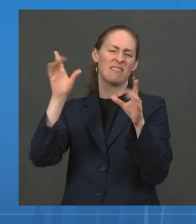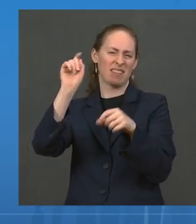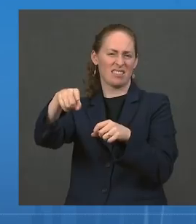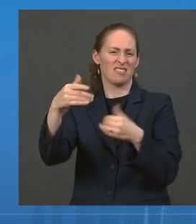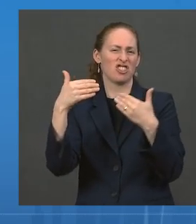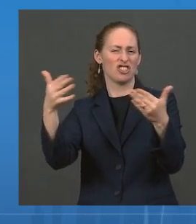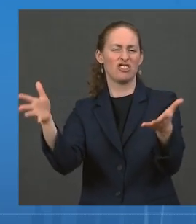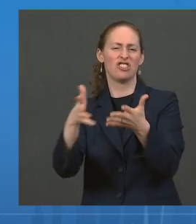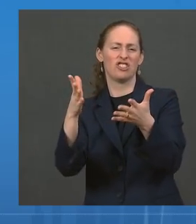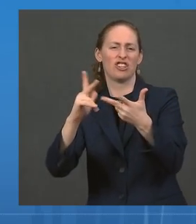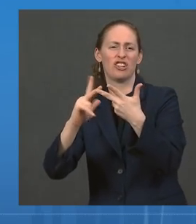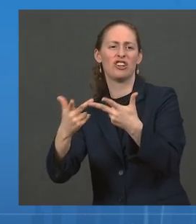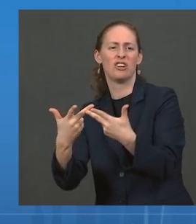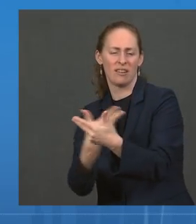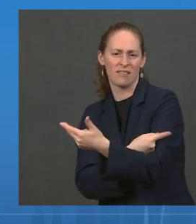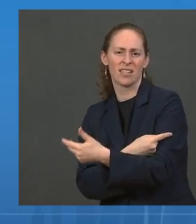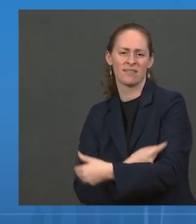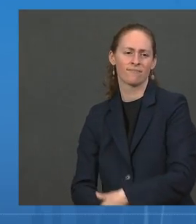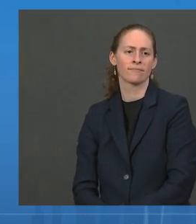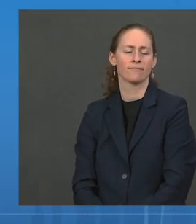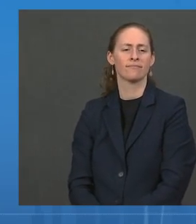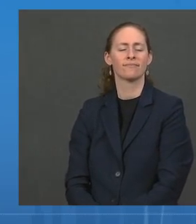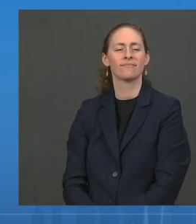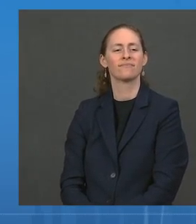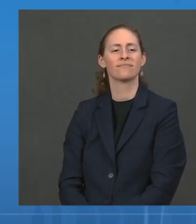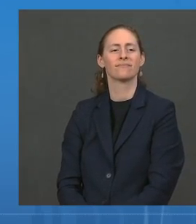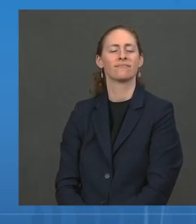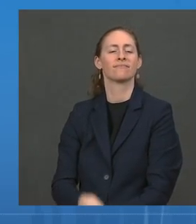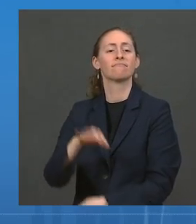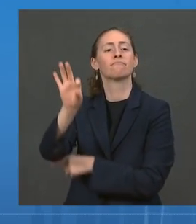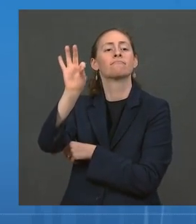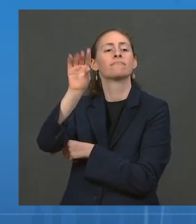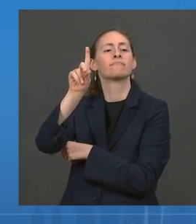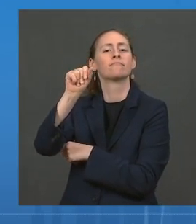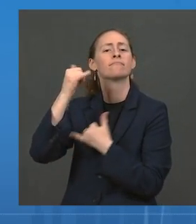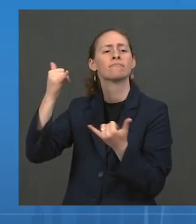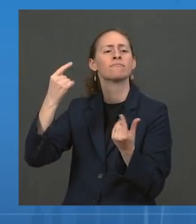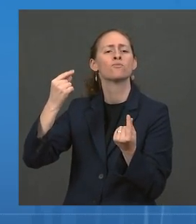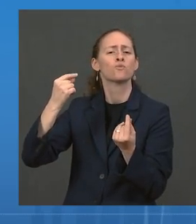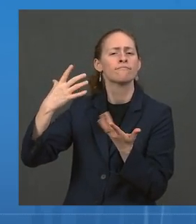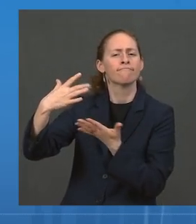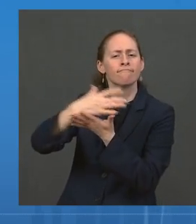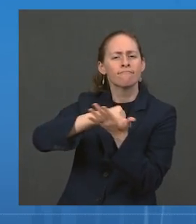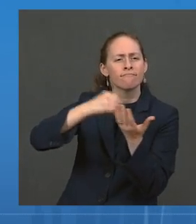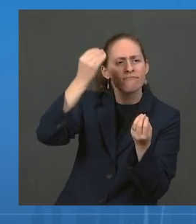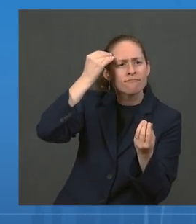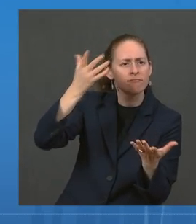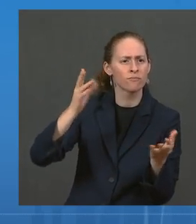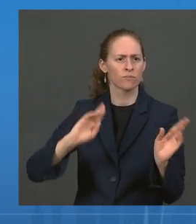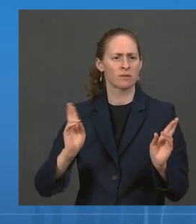FDA is currently evaluating data on the authorization of booster doses for all people over age 18.